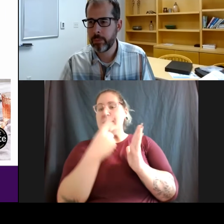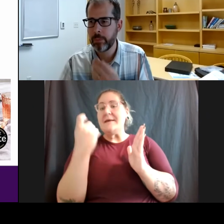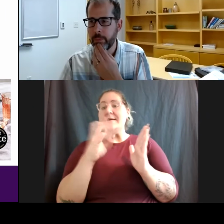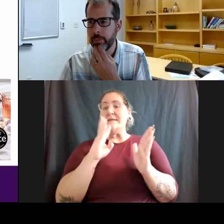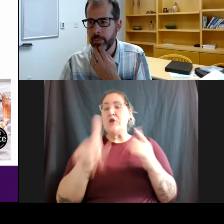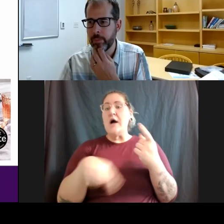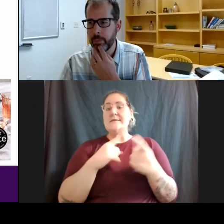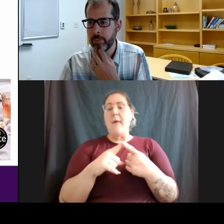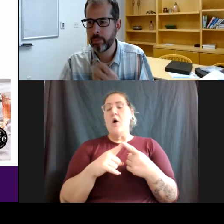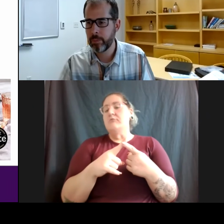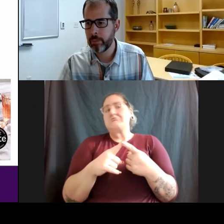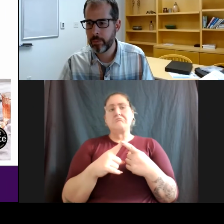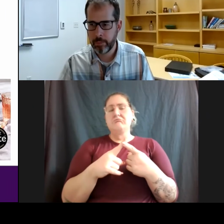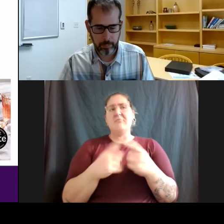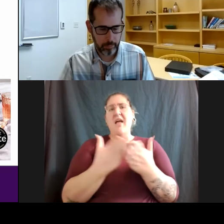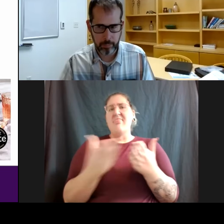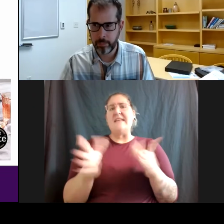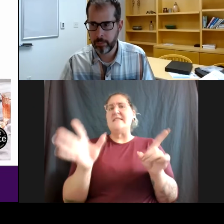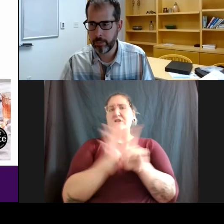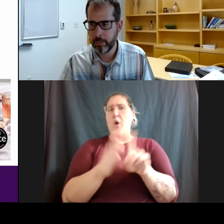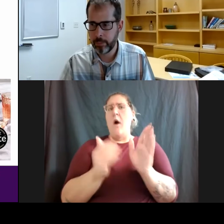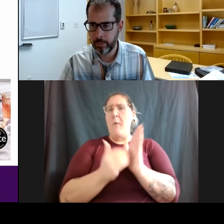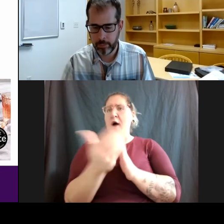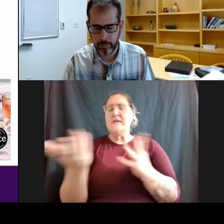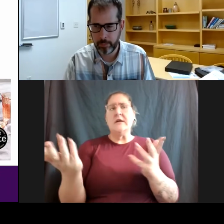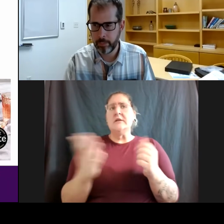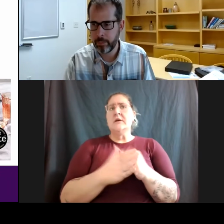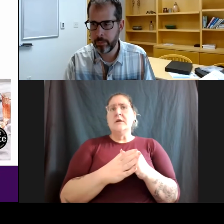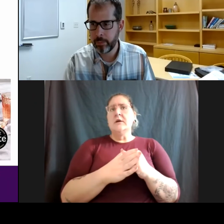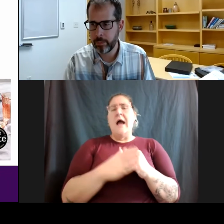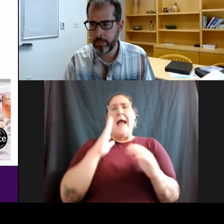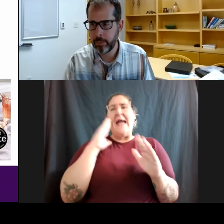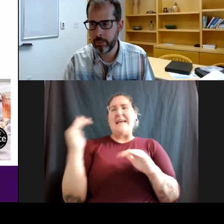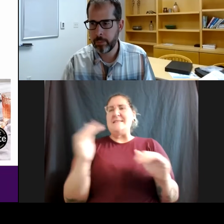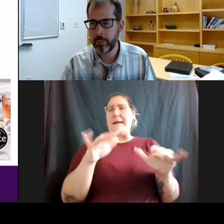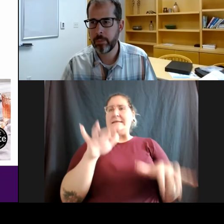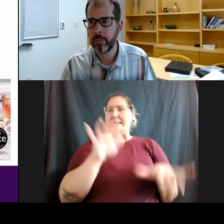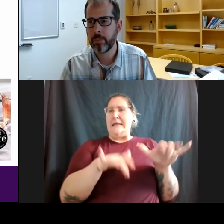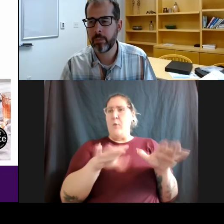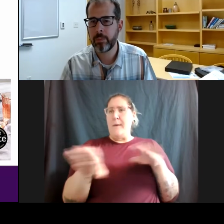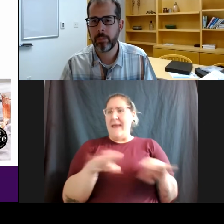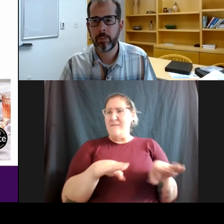things like that. It talks about what the expected keyboard behavior is, and what the